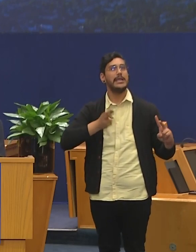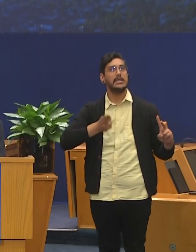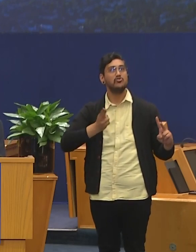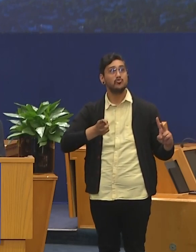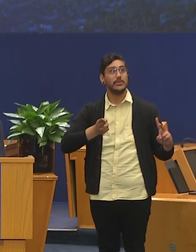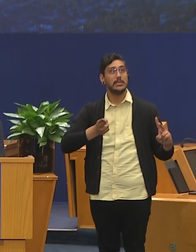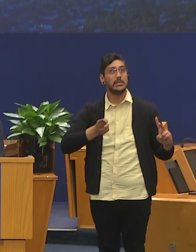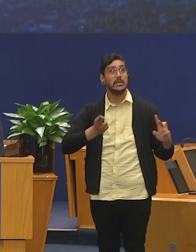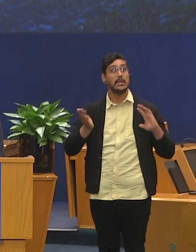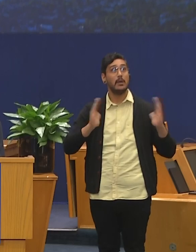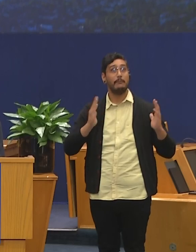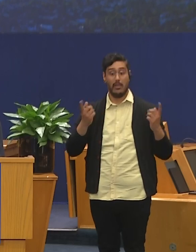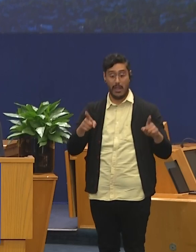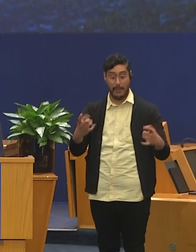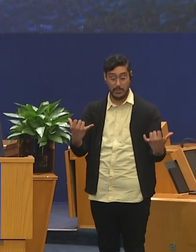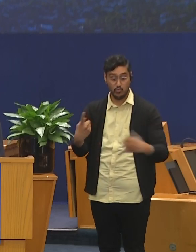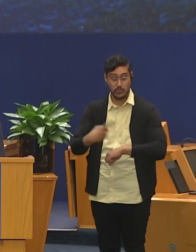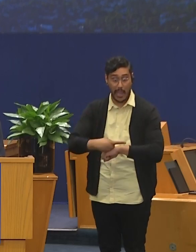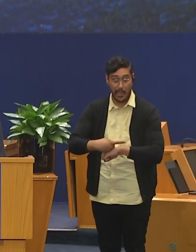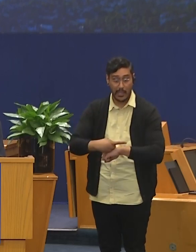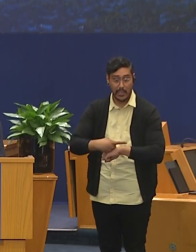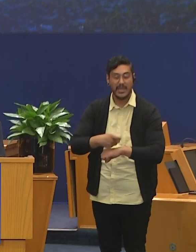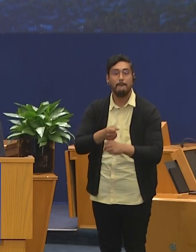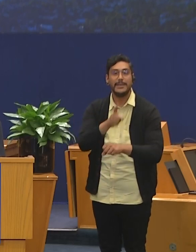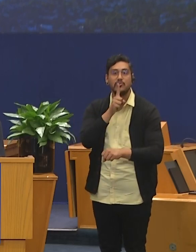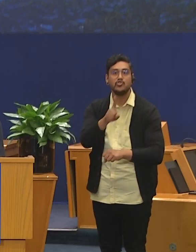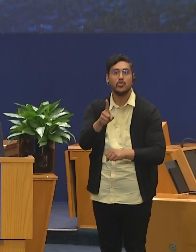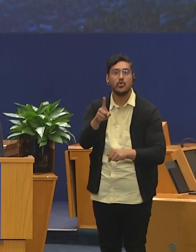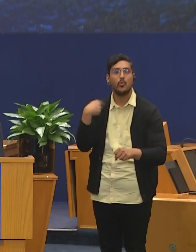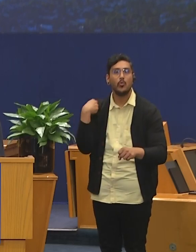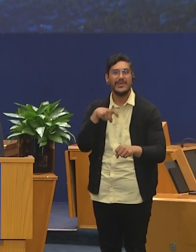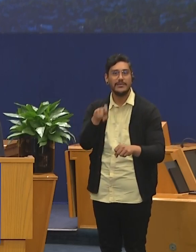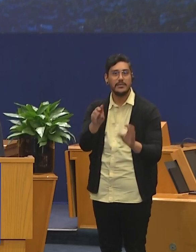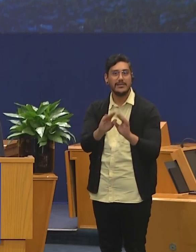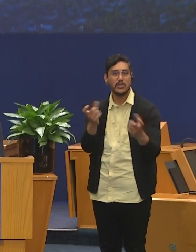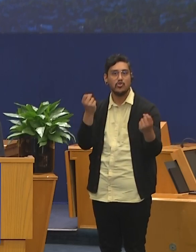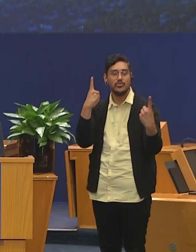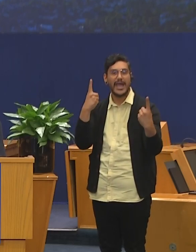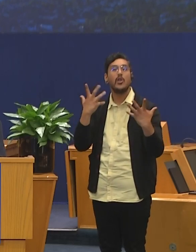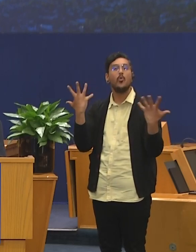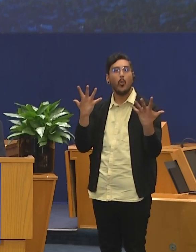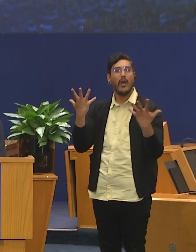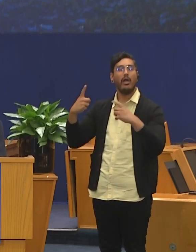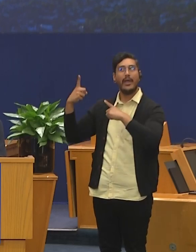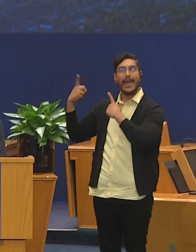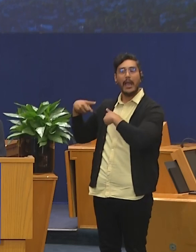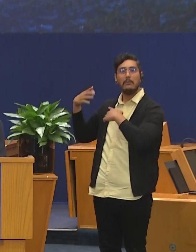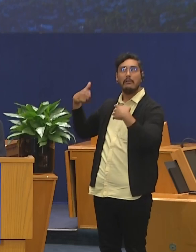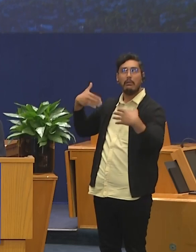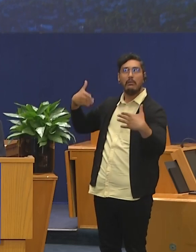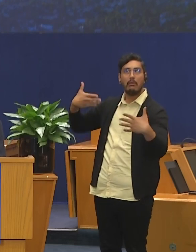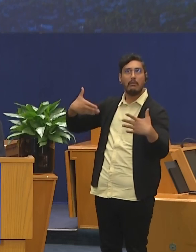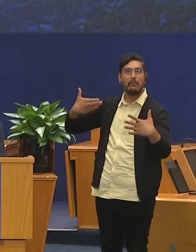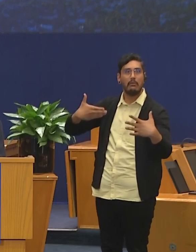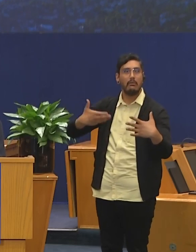OF OUR HISTORY AND WHAT'S HAPPENING TODAY AND MAKE SURE THAT WE UNDERSTAND WHAT ARE ALL